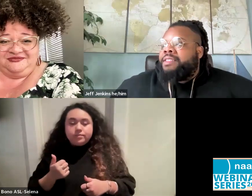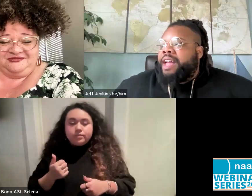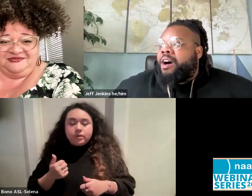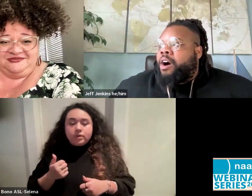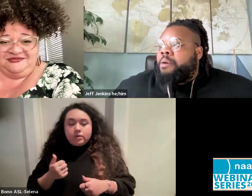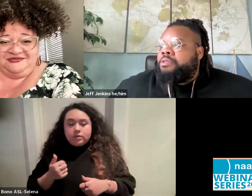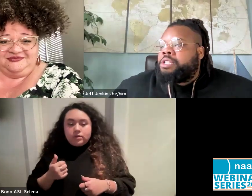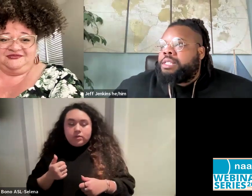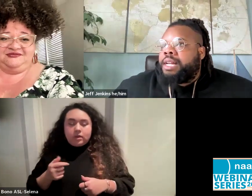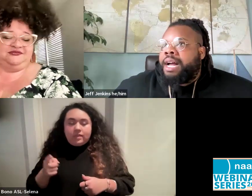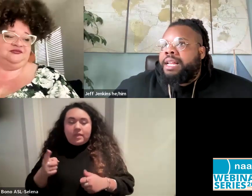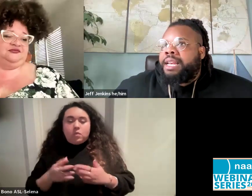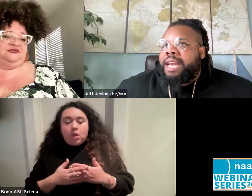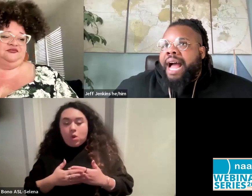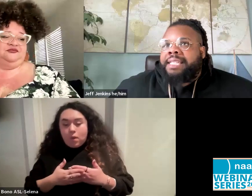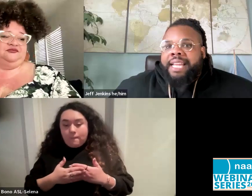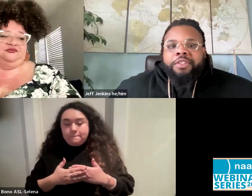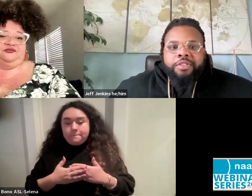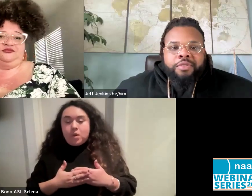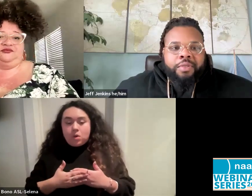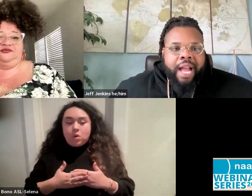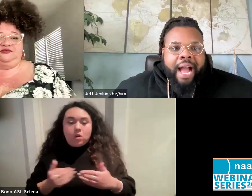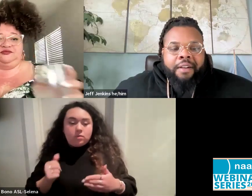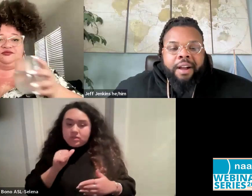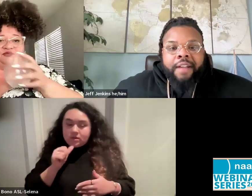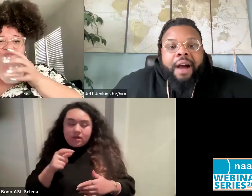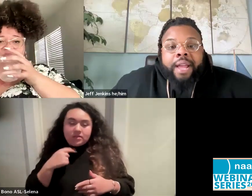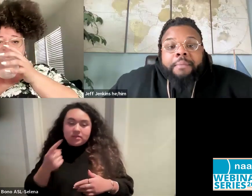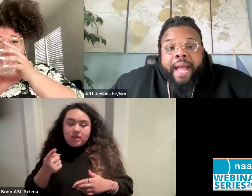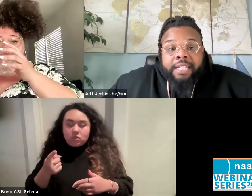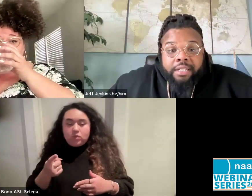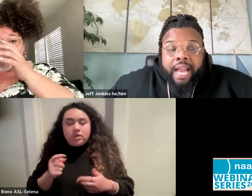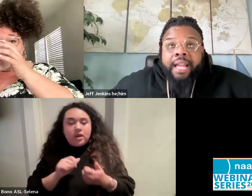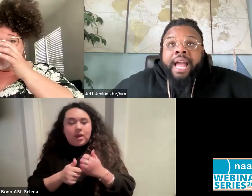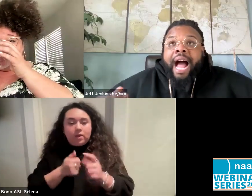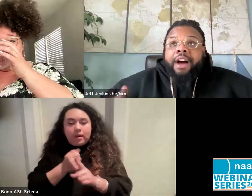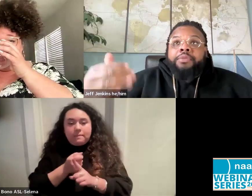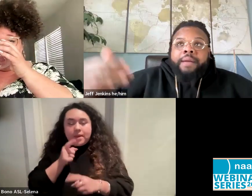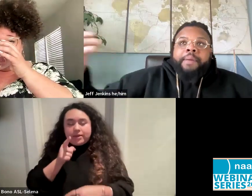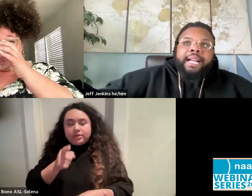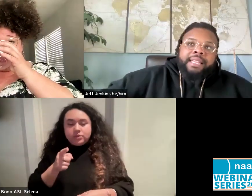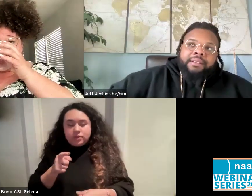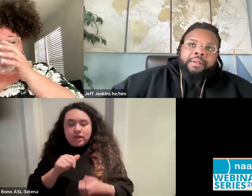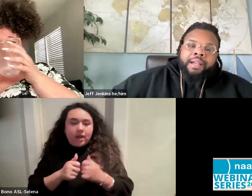They are those that tell you how how impacted by how you impacted them.